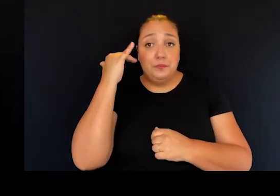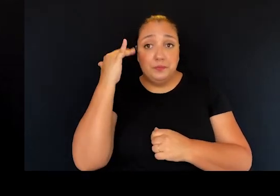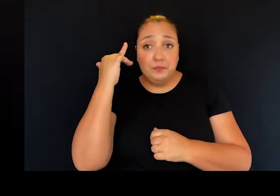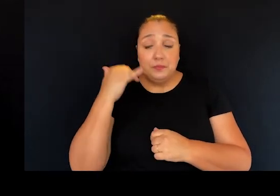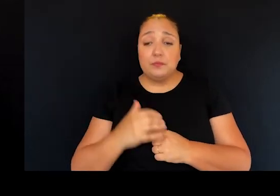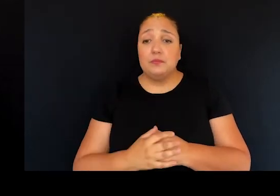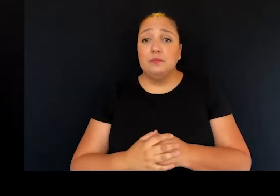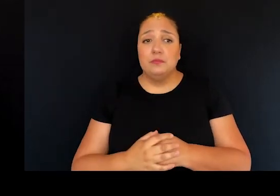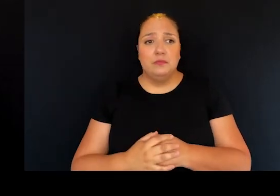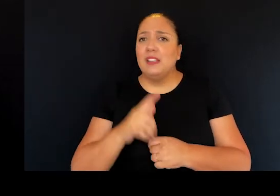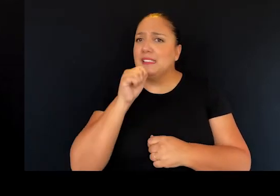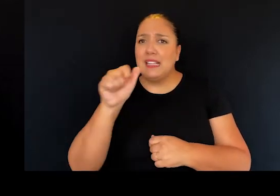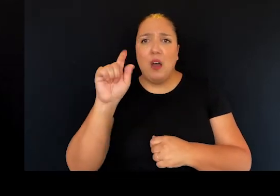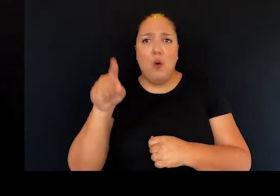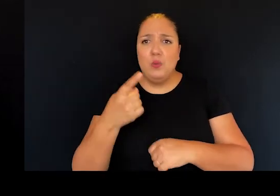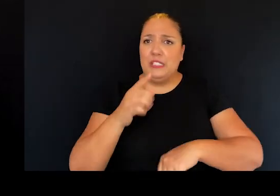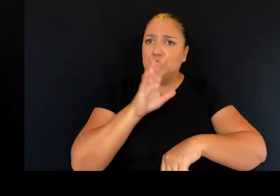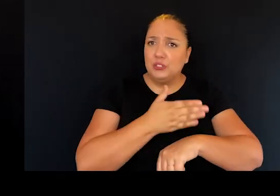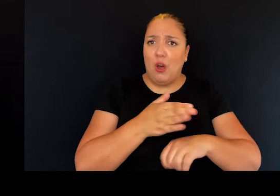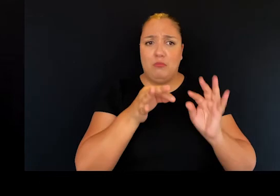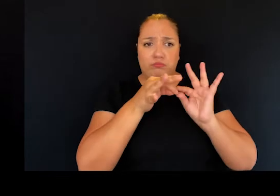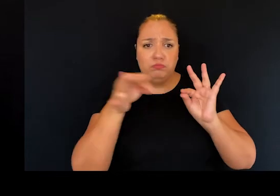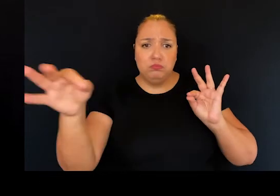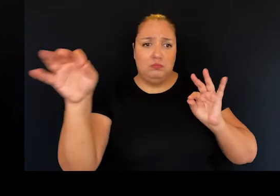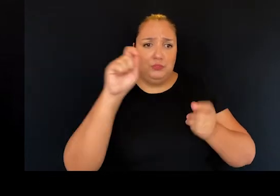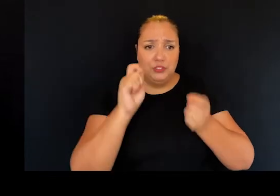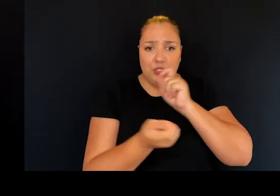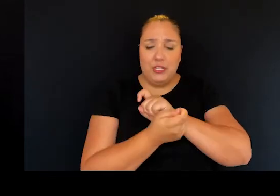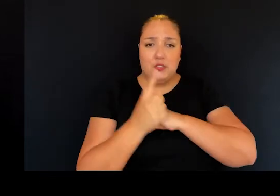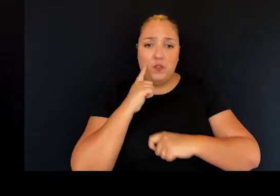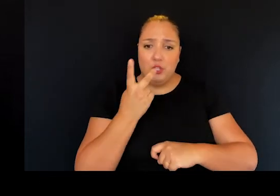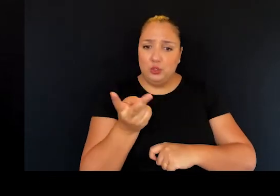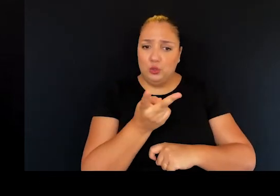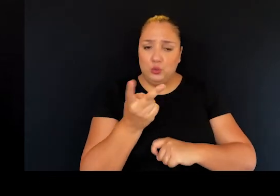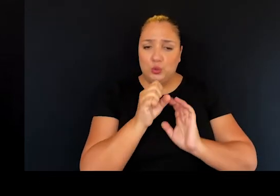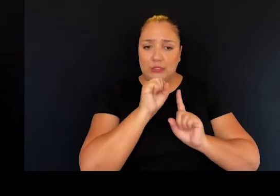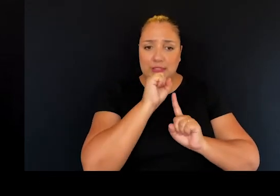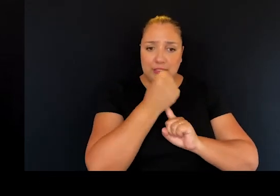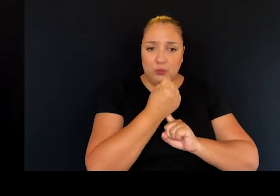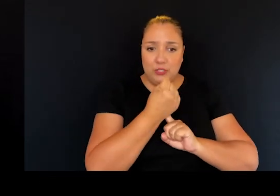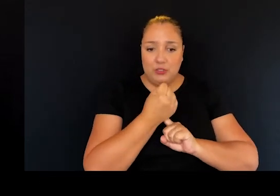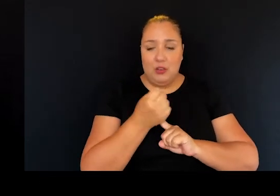that should have been made in these two instances. For sure, if we look at the history of music,